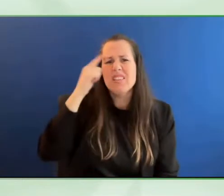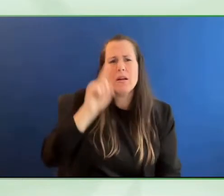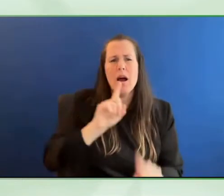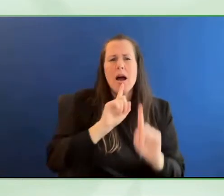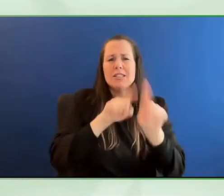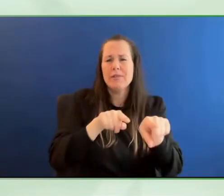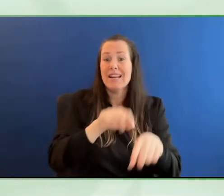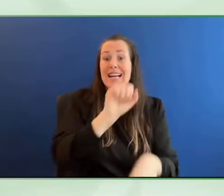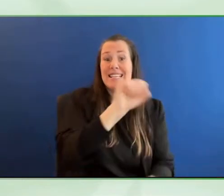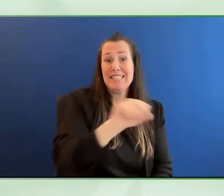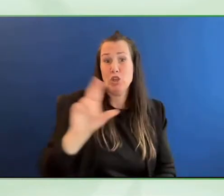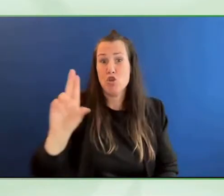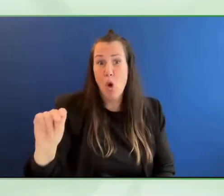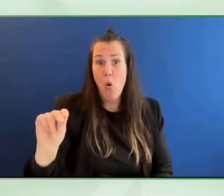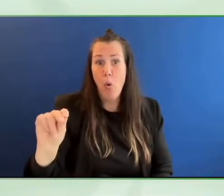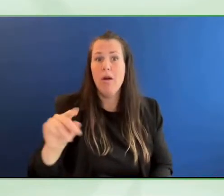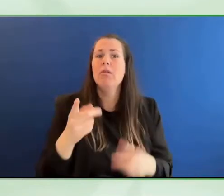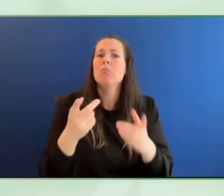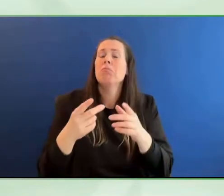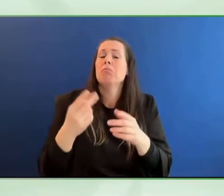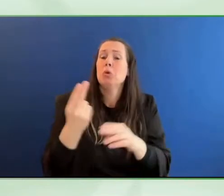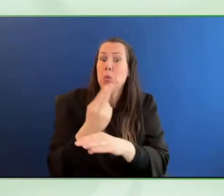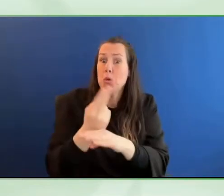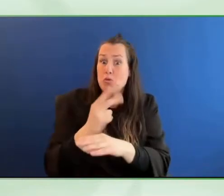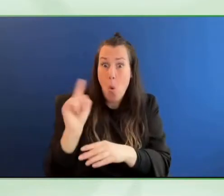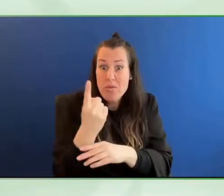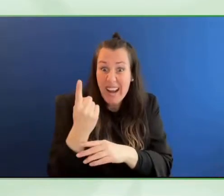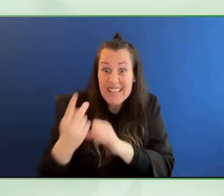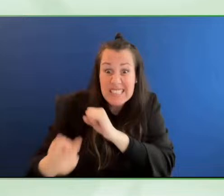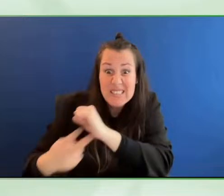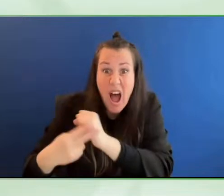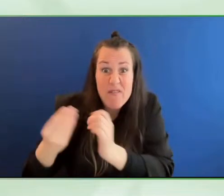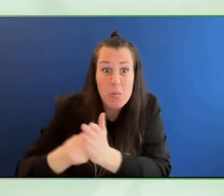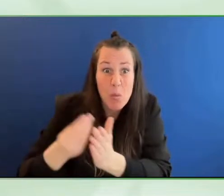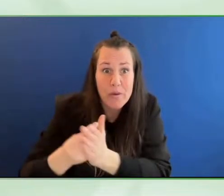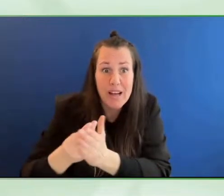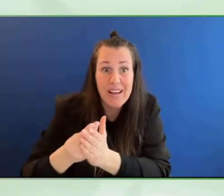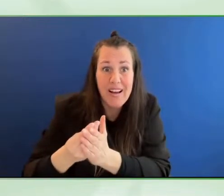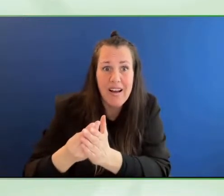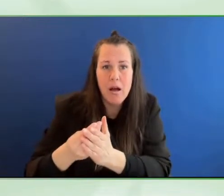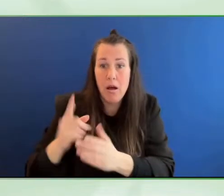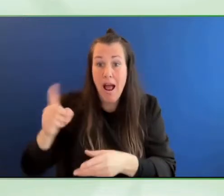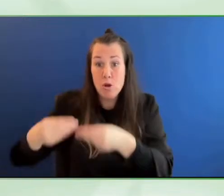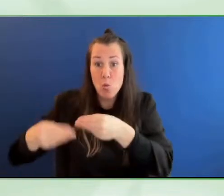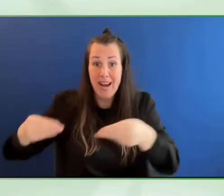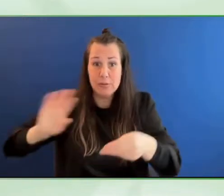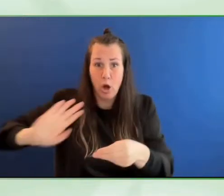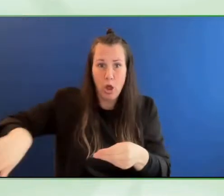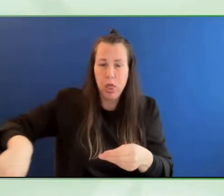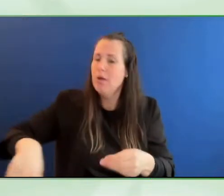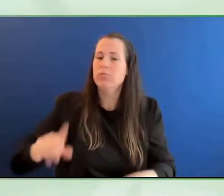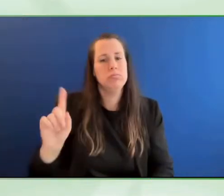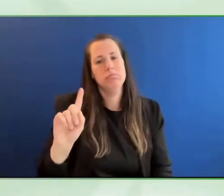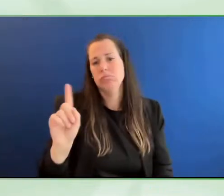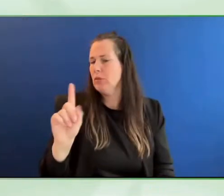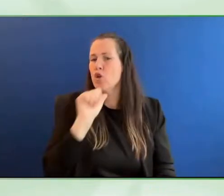I think the only use for that is apps. How do you know you haven't? Because they're not very good.